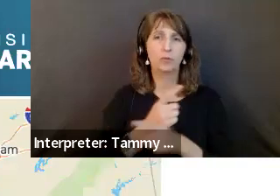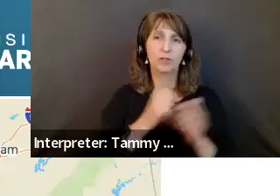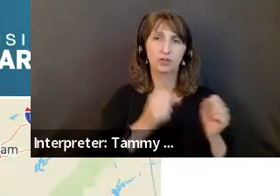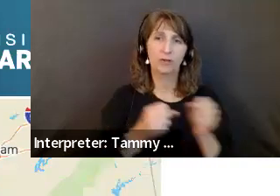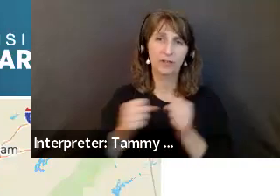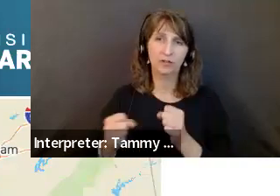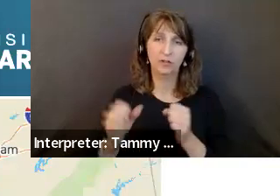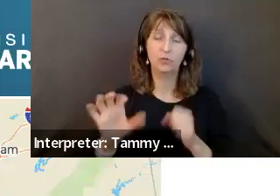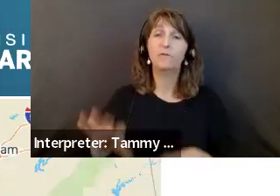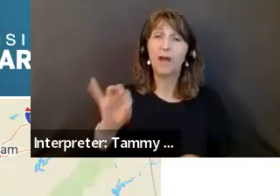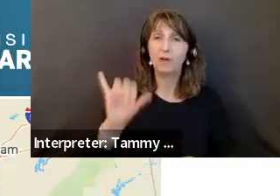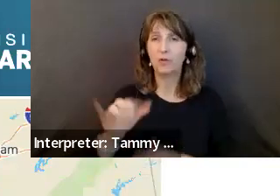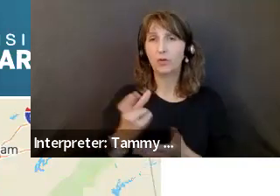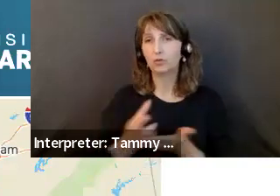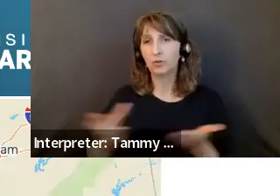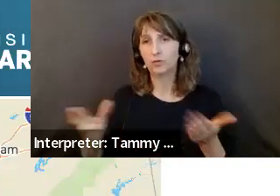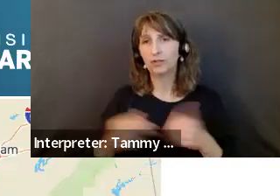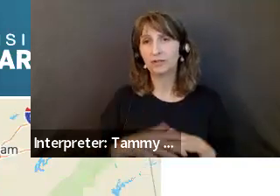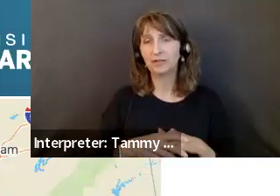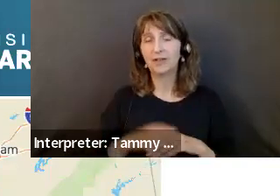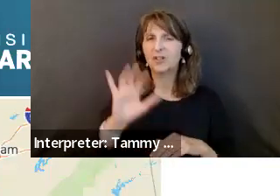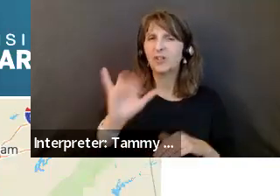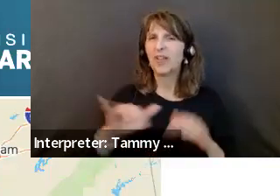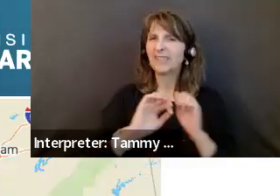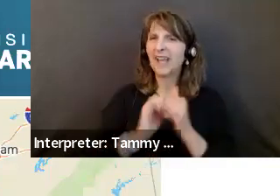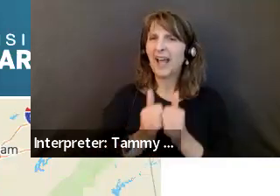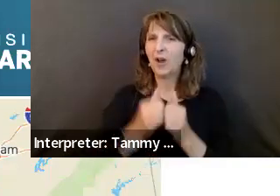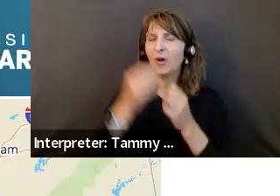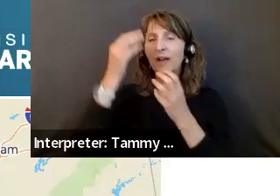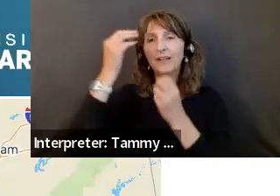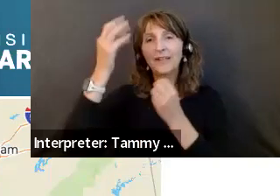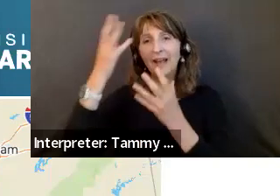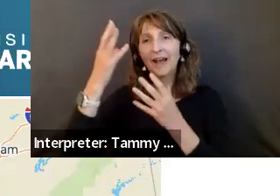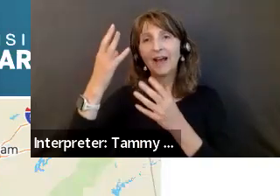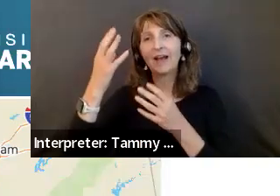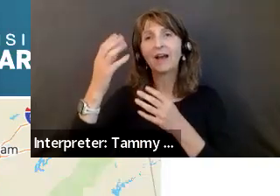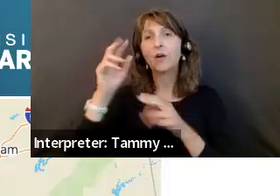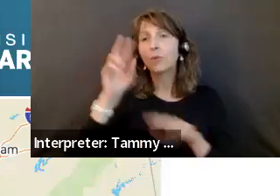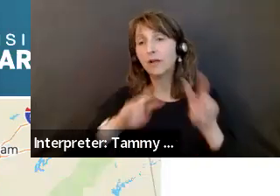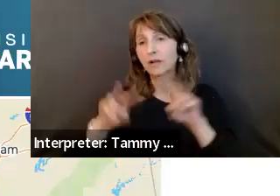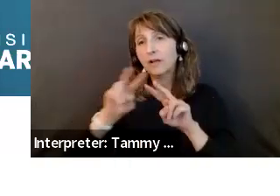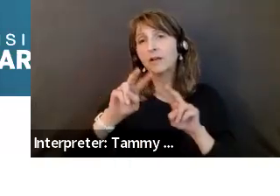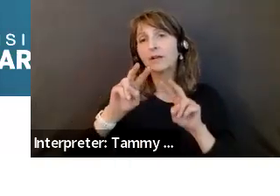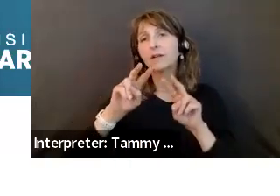As far as data is concerned.